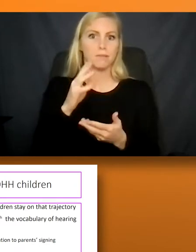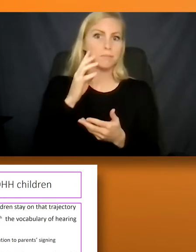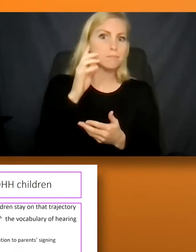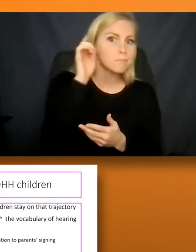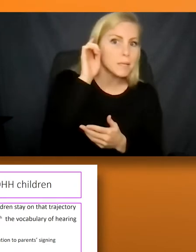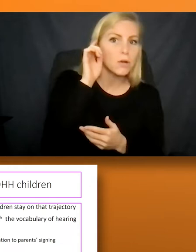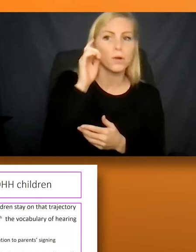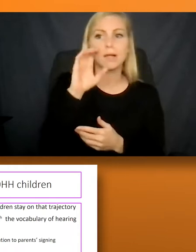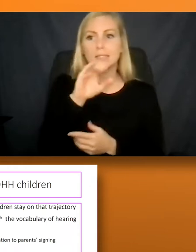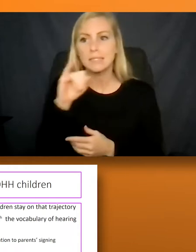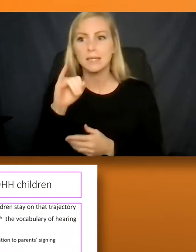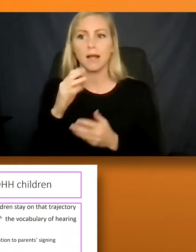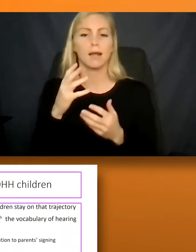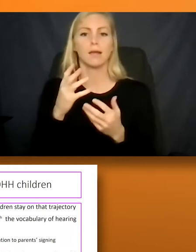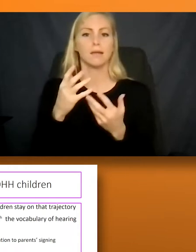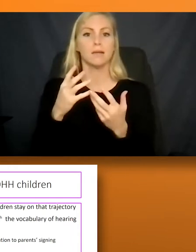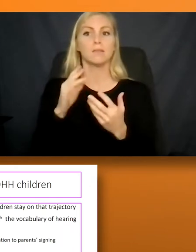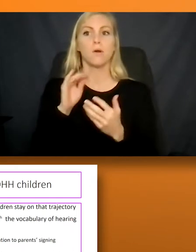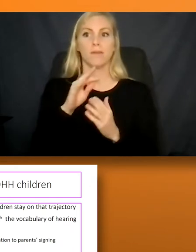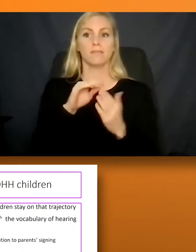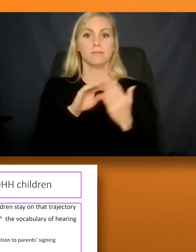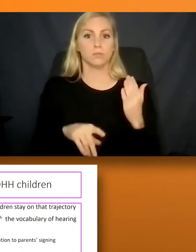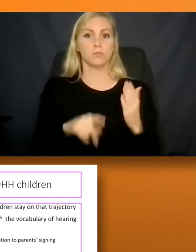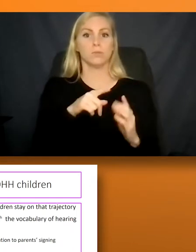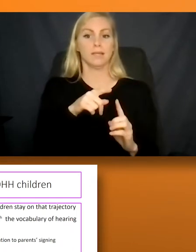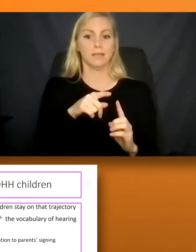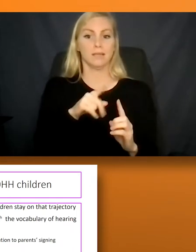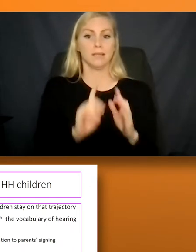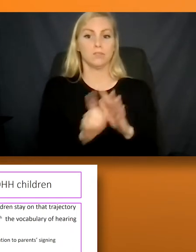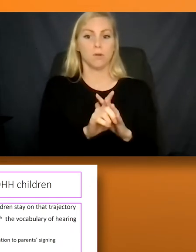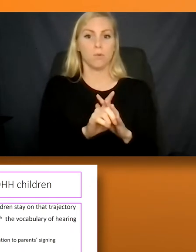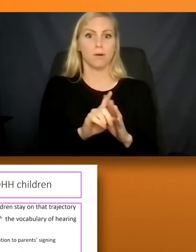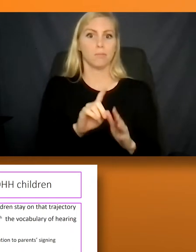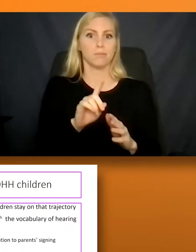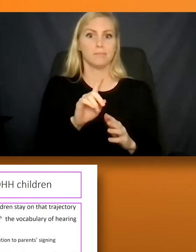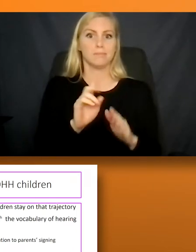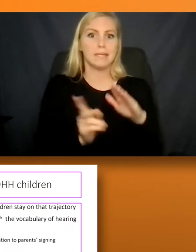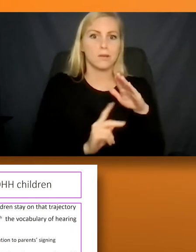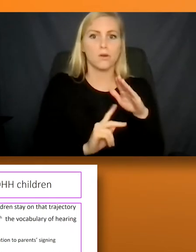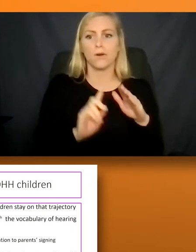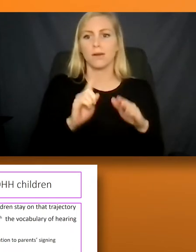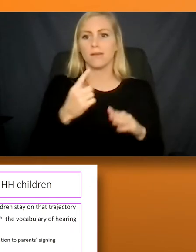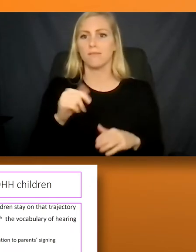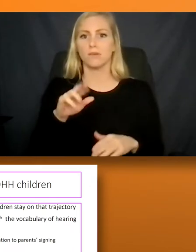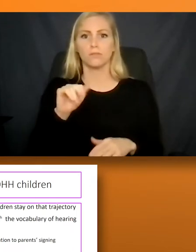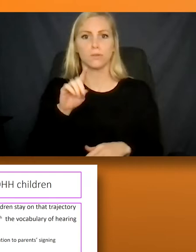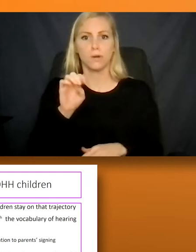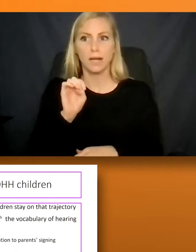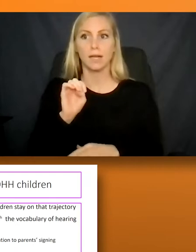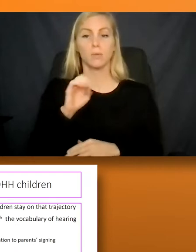and the research is bearing this out, shows up kindergarten, first grade with age-equivalent reading--